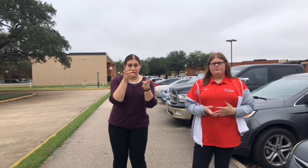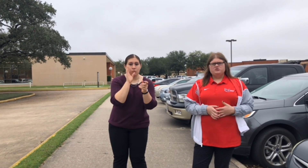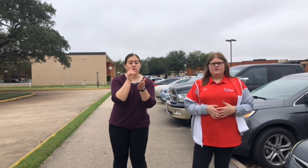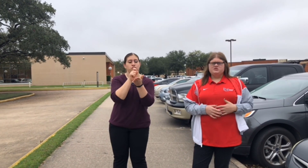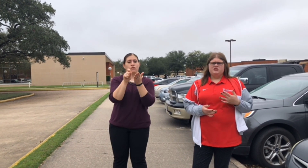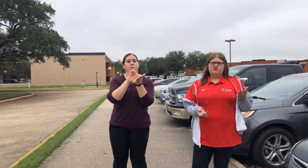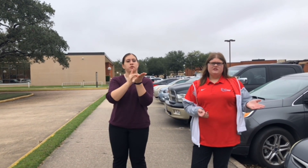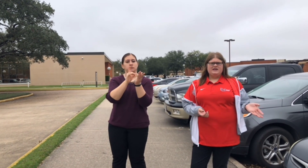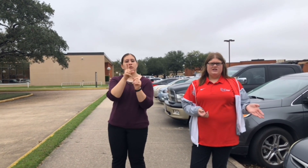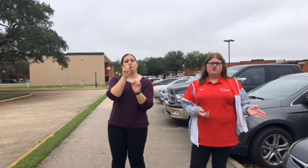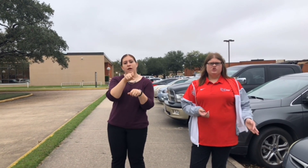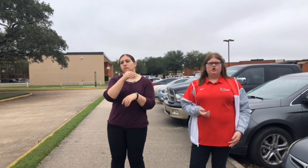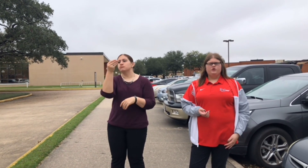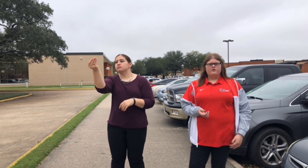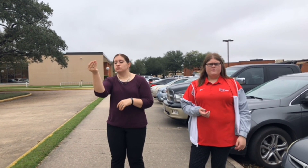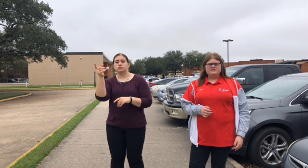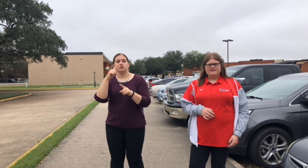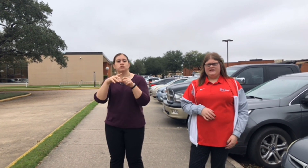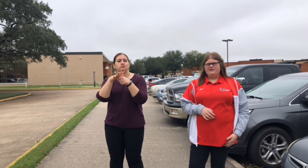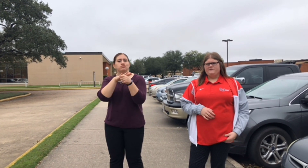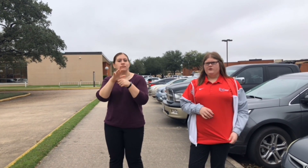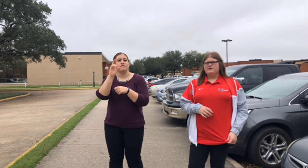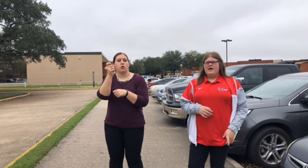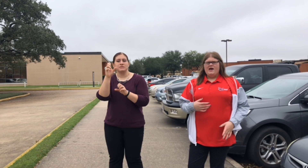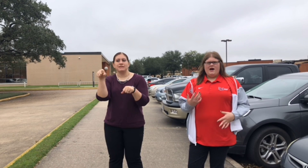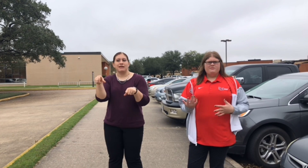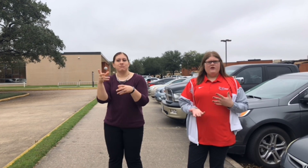prescription and you can take it to your local pharmacy to get it filled. They'll